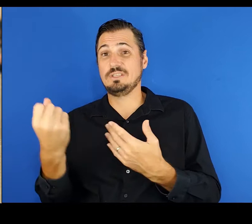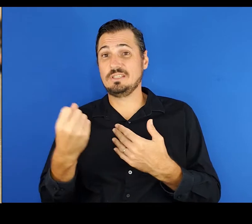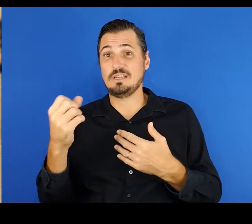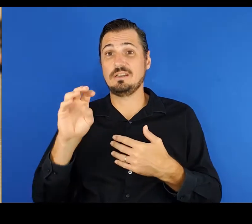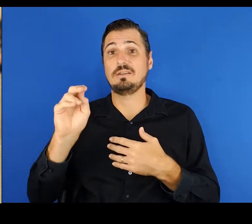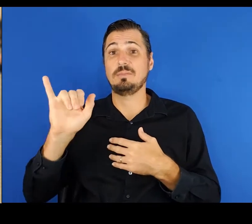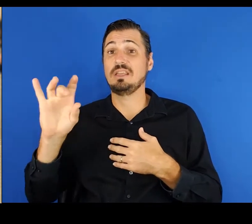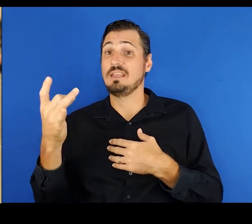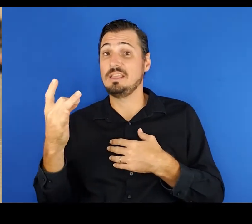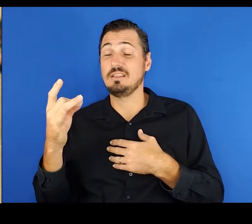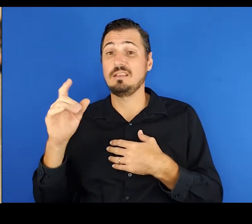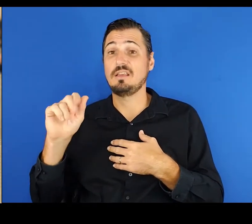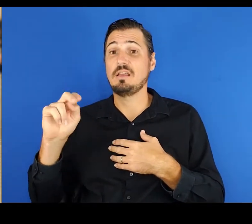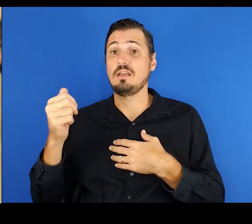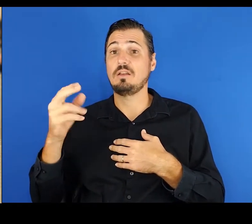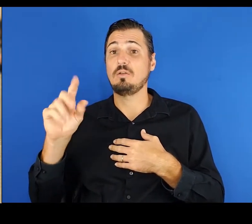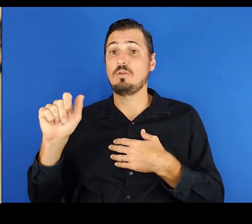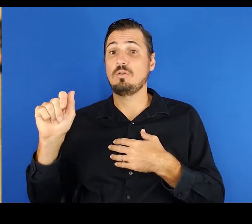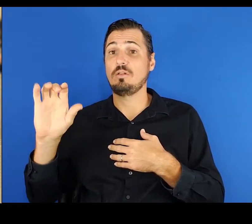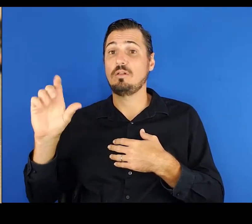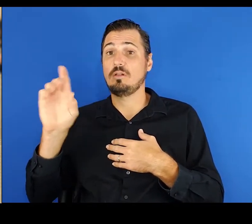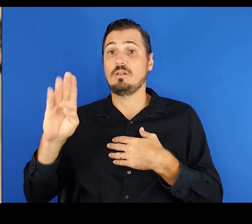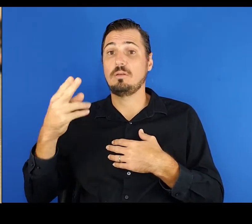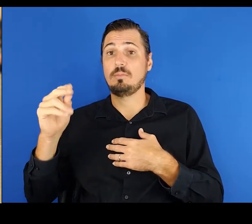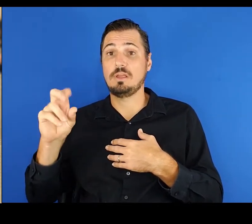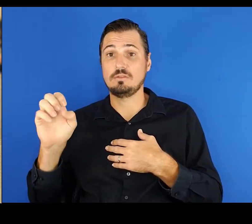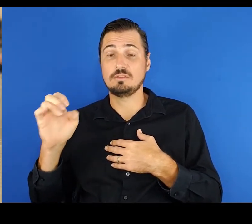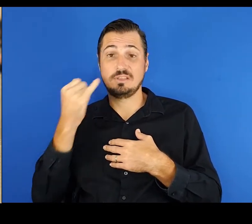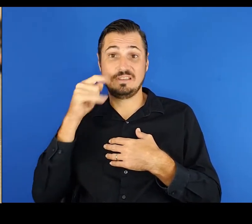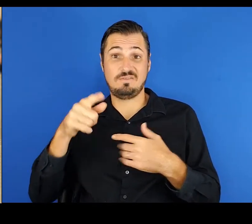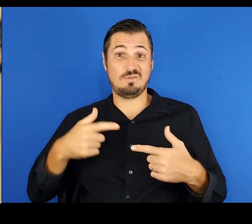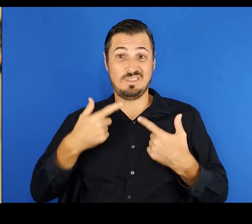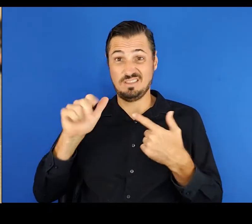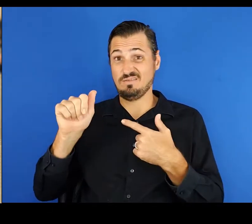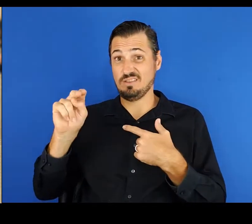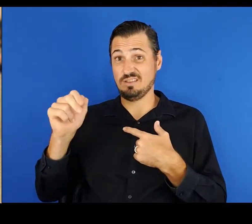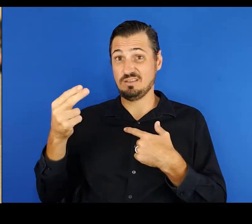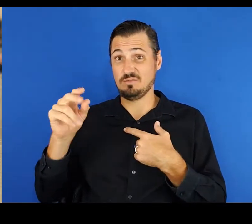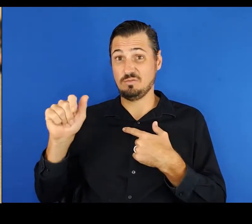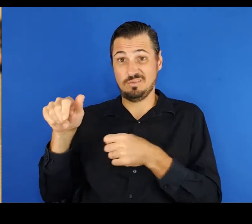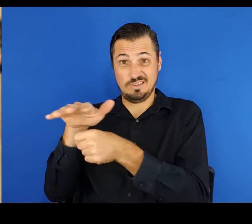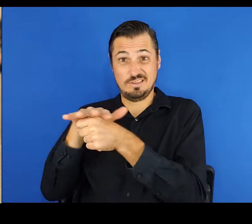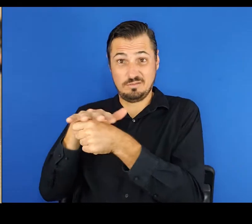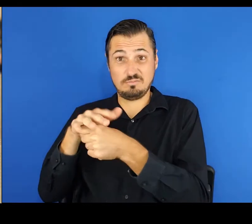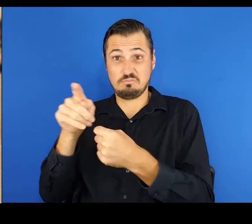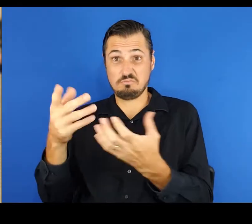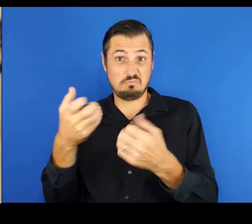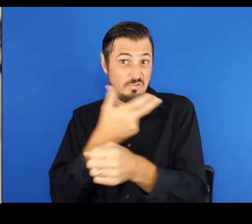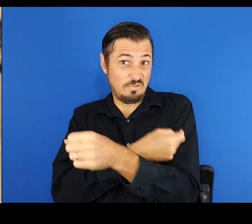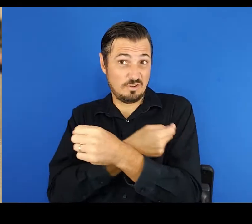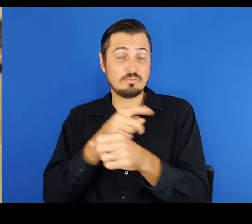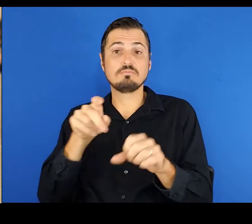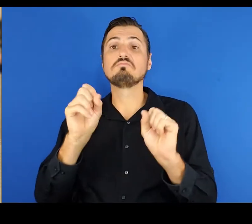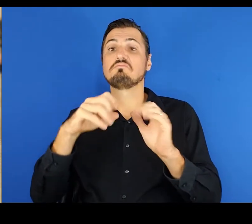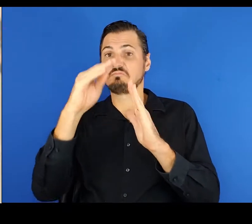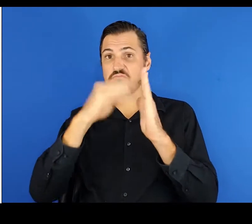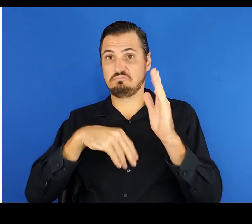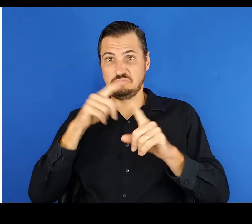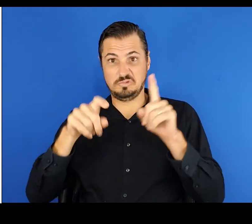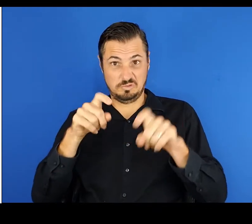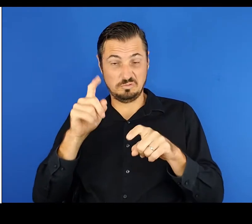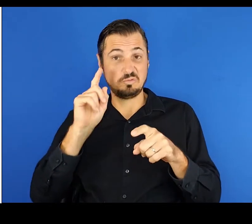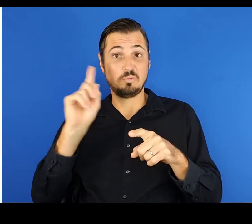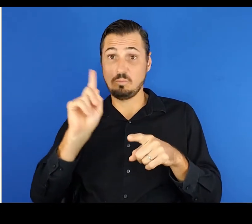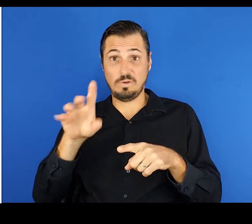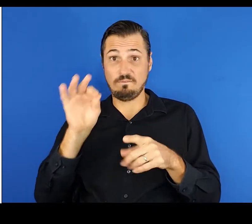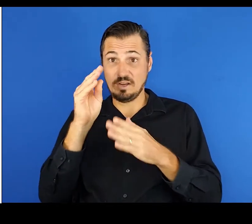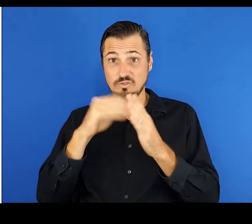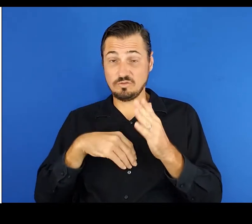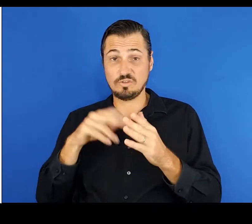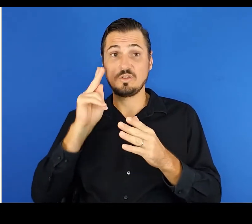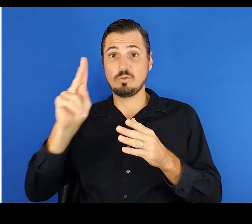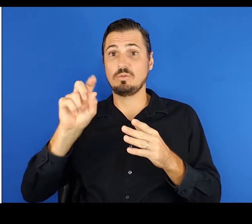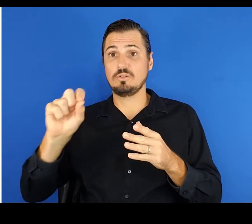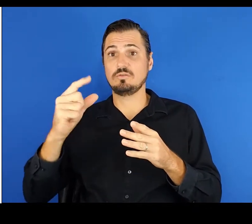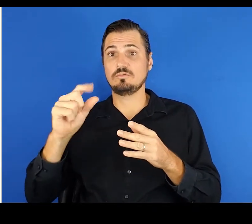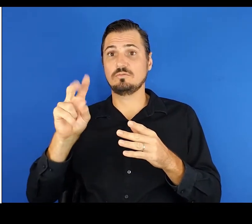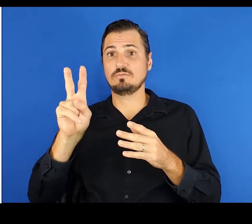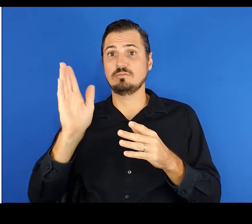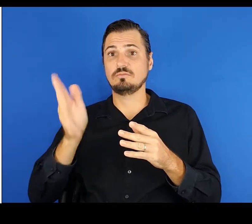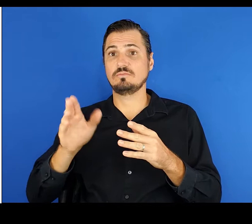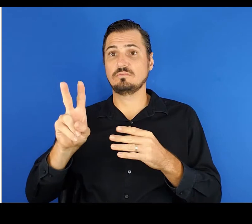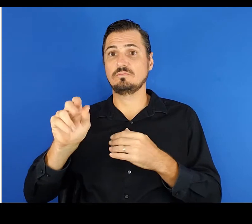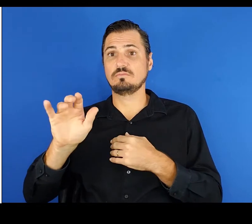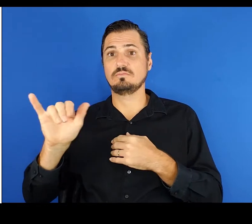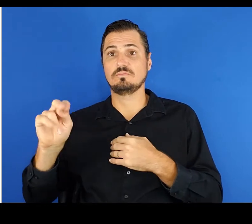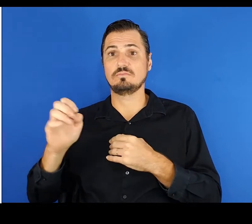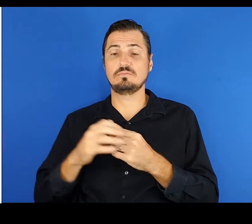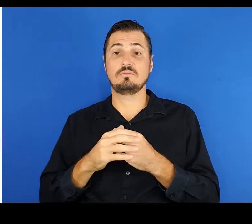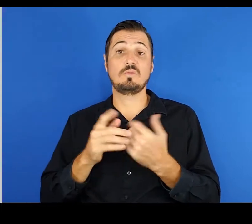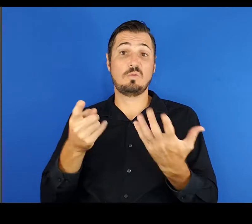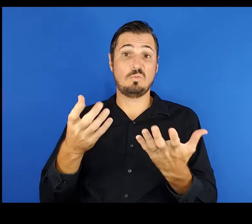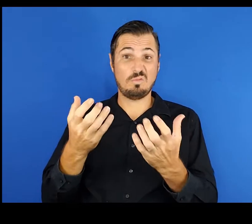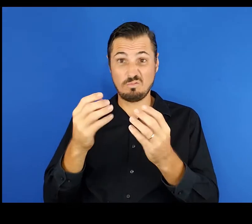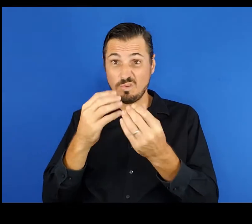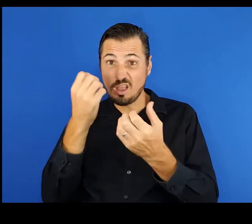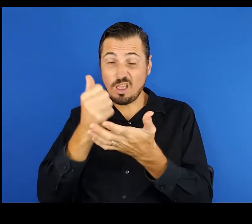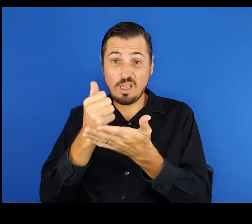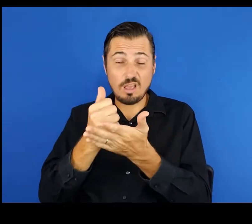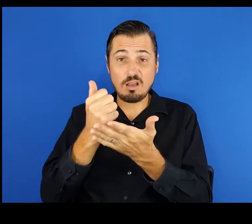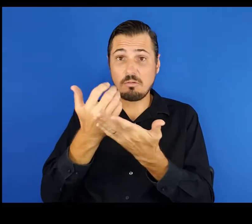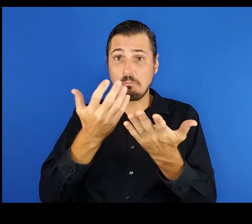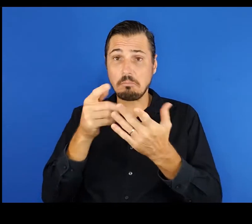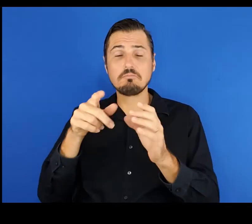Clubhouse. If you live in the Anahola area and would like a vaccine, please complete the survey which can be found at Kauai.gov/vaccine. For assistance or more information, please call Ho’ola